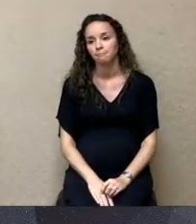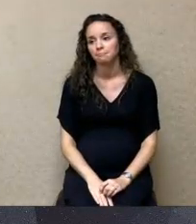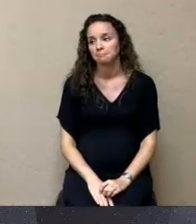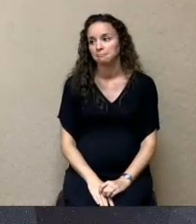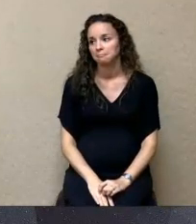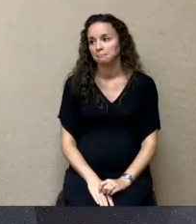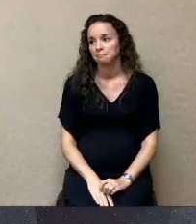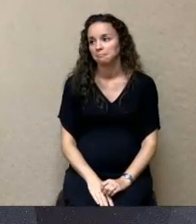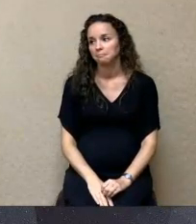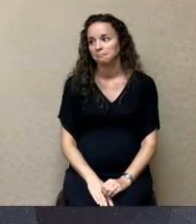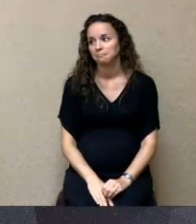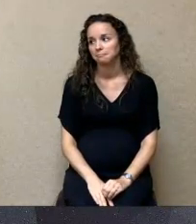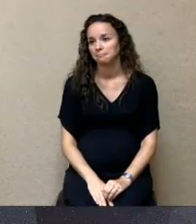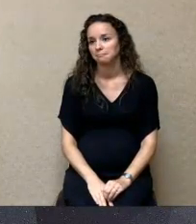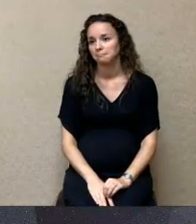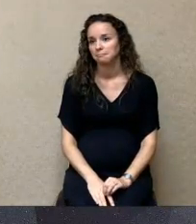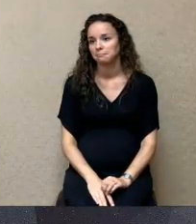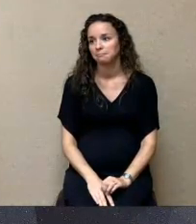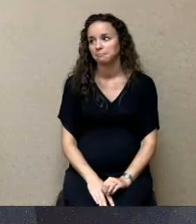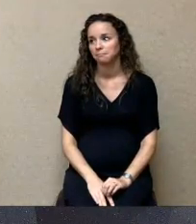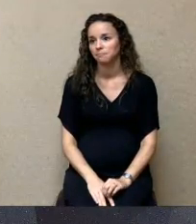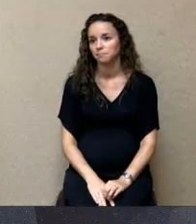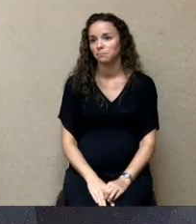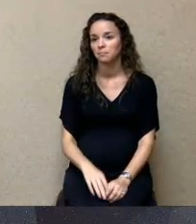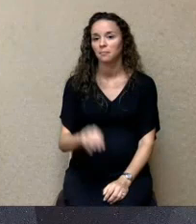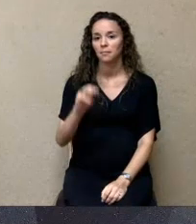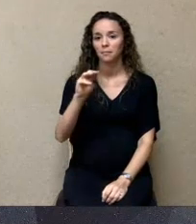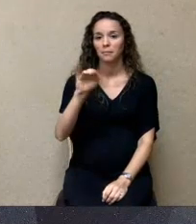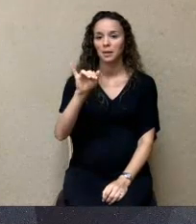Yeah. More questions?